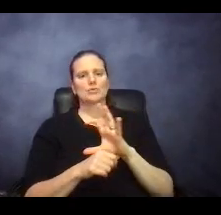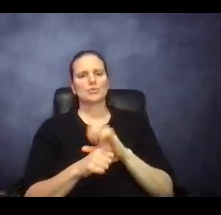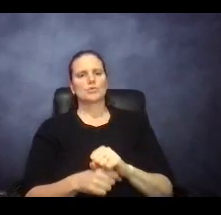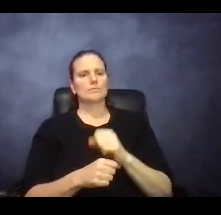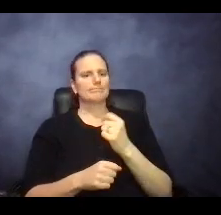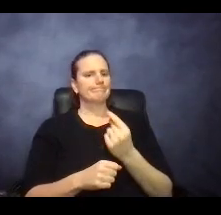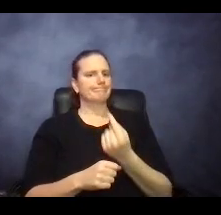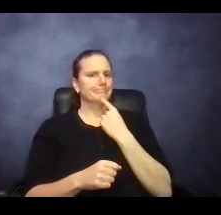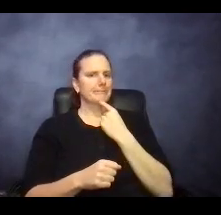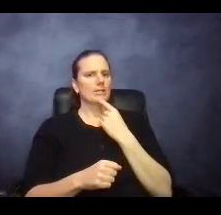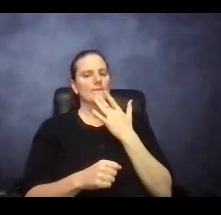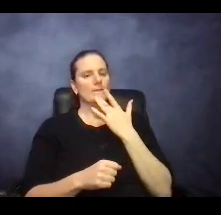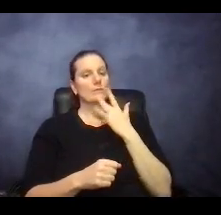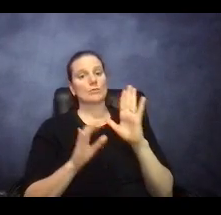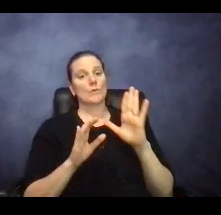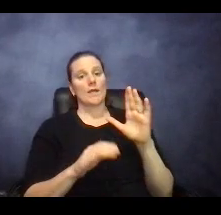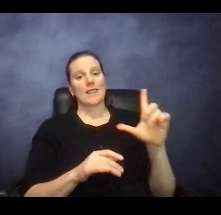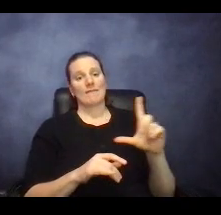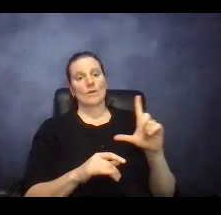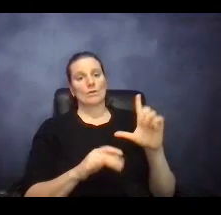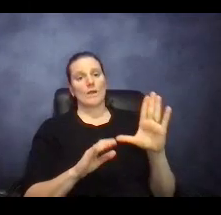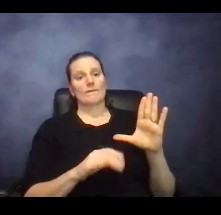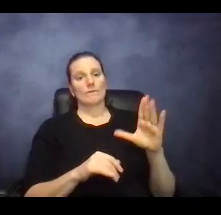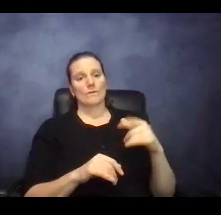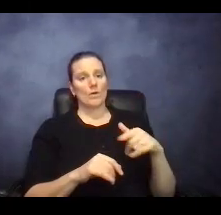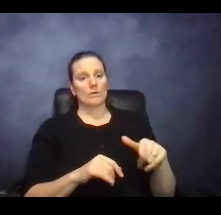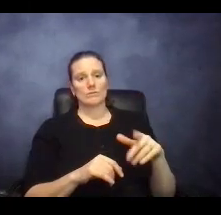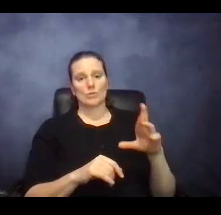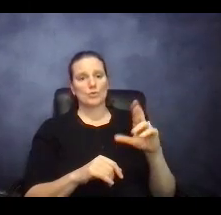It's great for your liver and it's great for your gut. Yeah, I swear by roasted dandelion root tea.